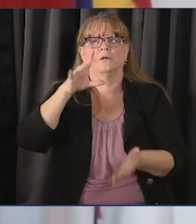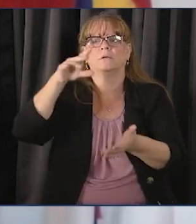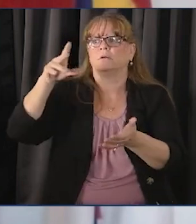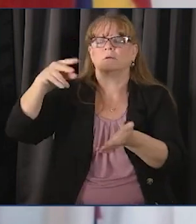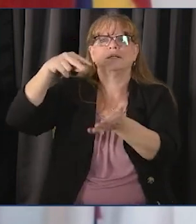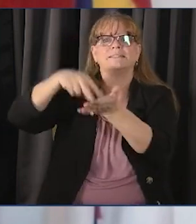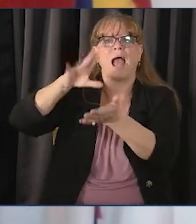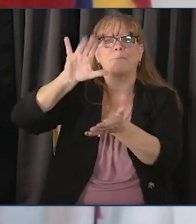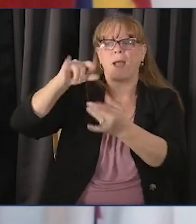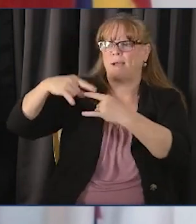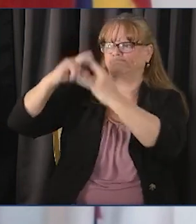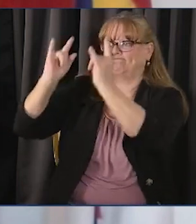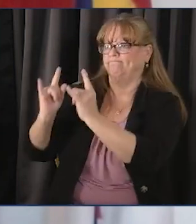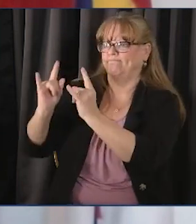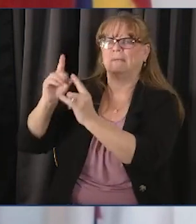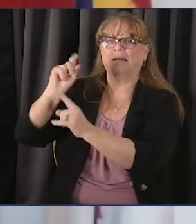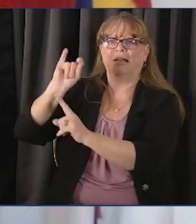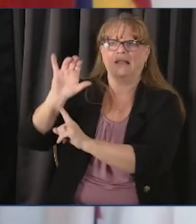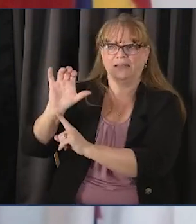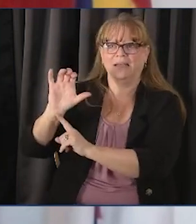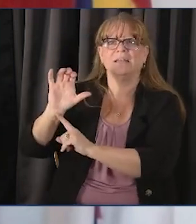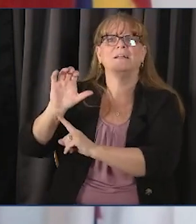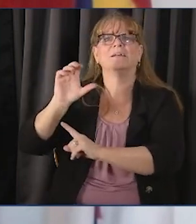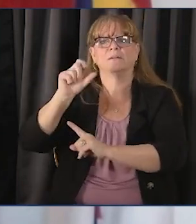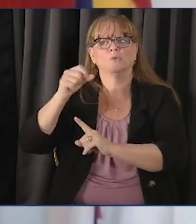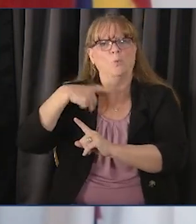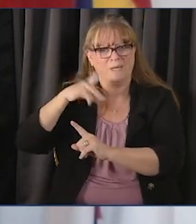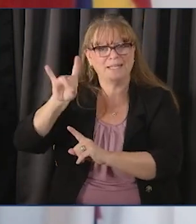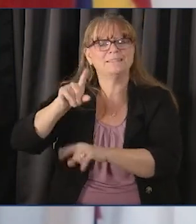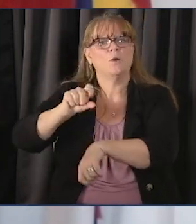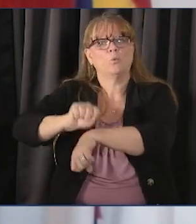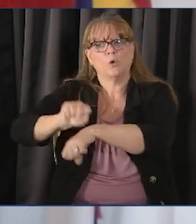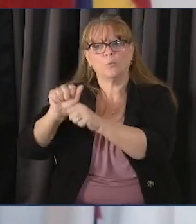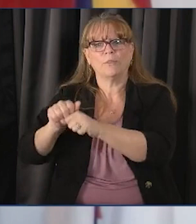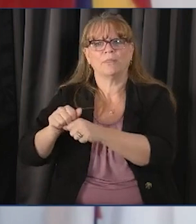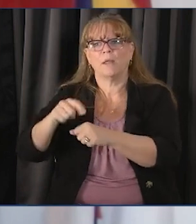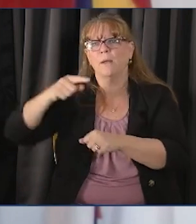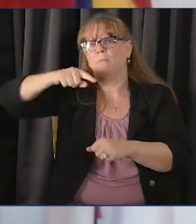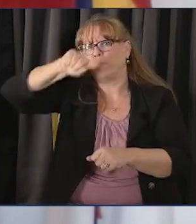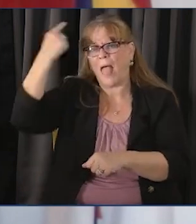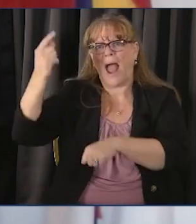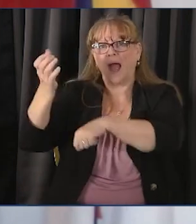in denver last weekend to vaccinate over 150 members and we look forward to partnering